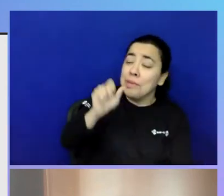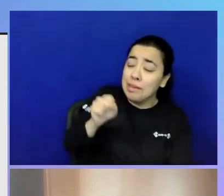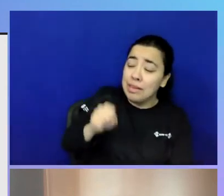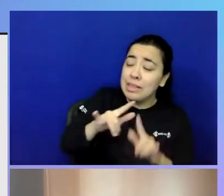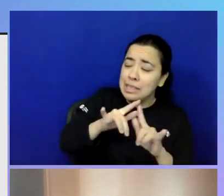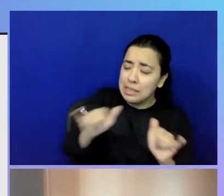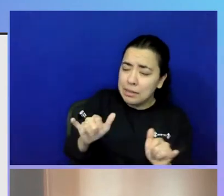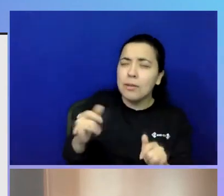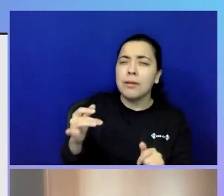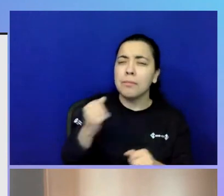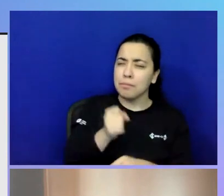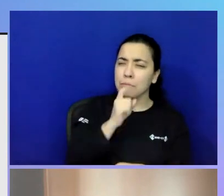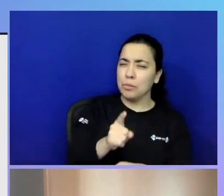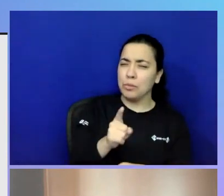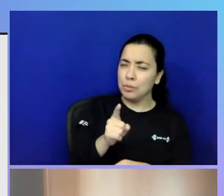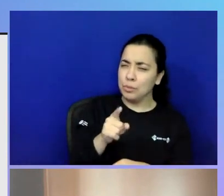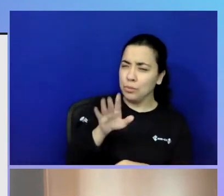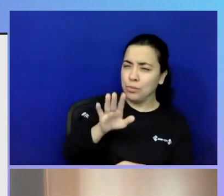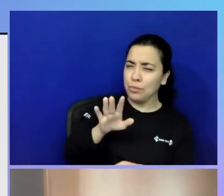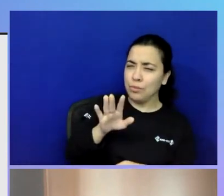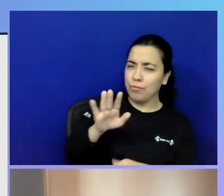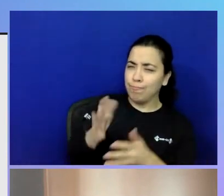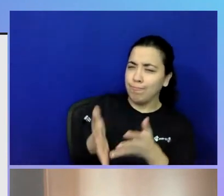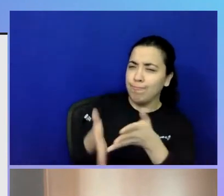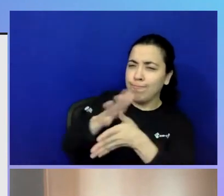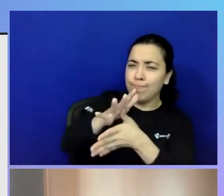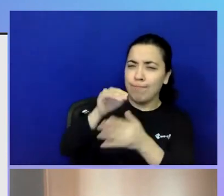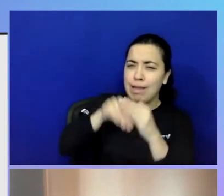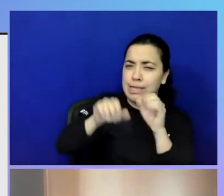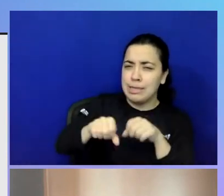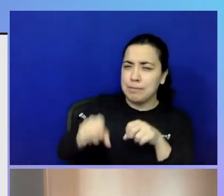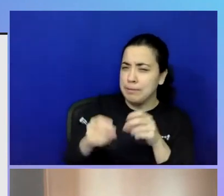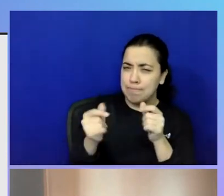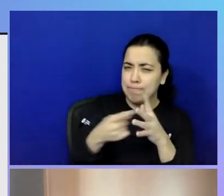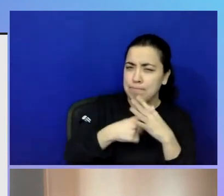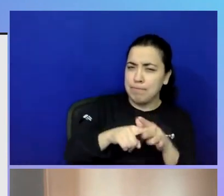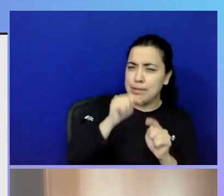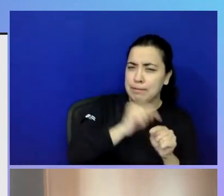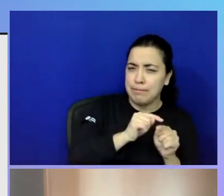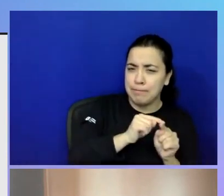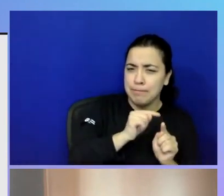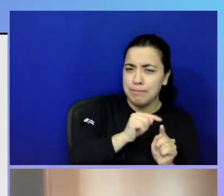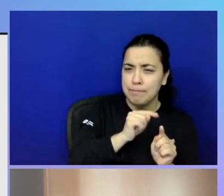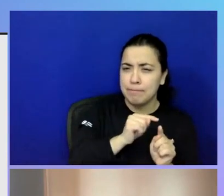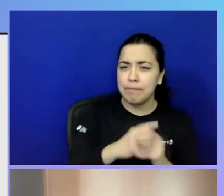it also ensures accessibility is prioritized right from the start